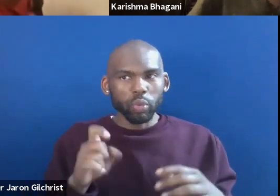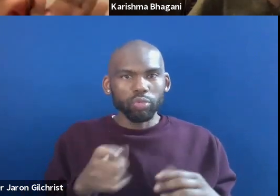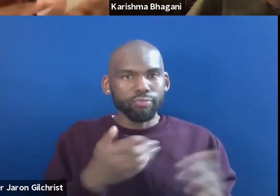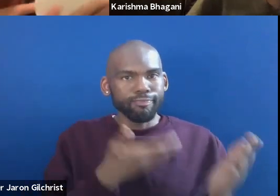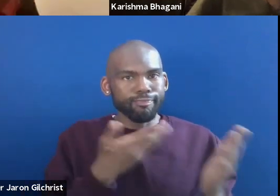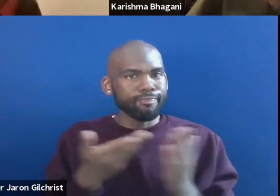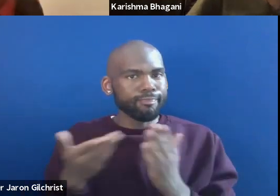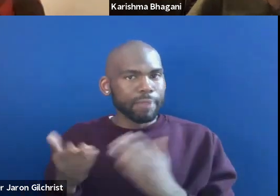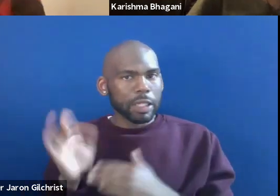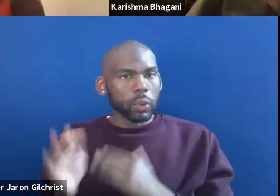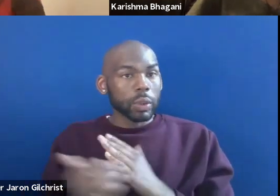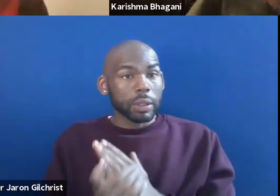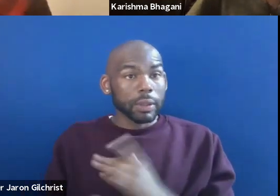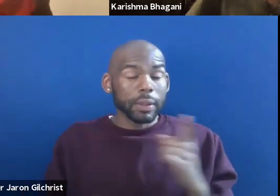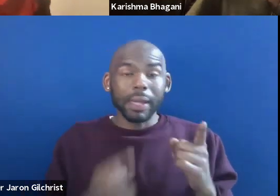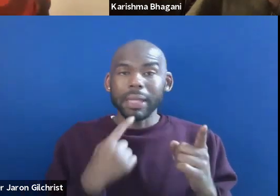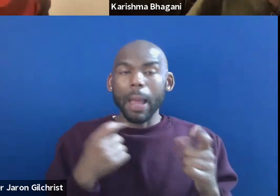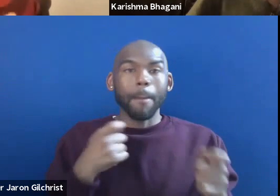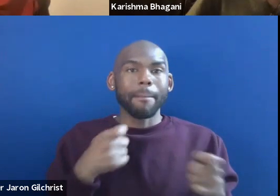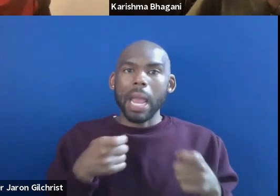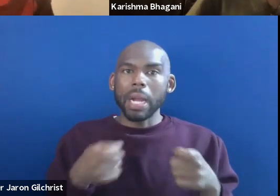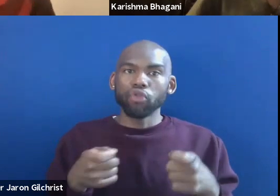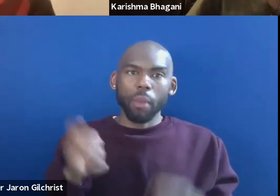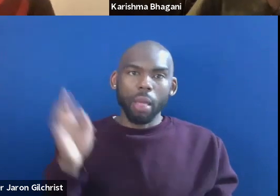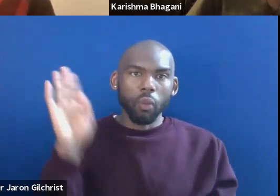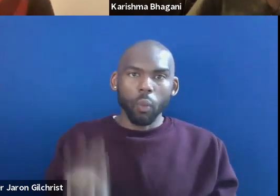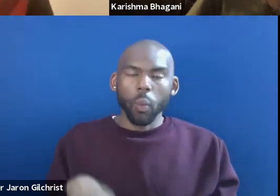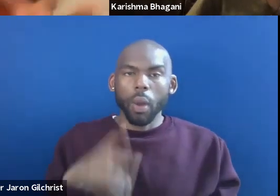So management throughout I think just project management in general.